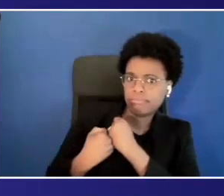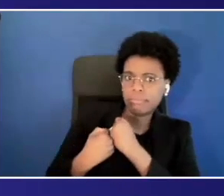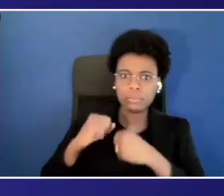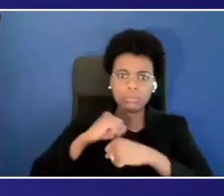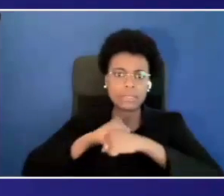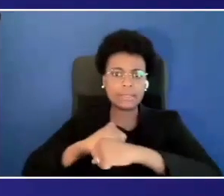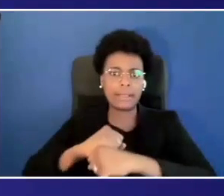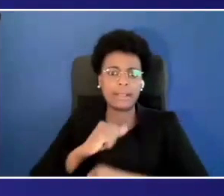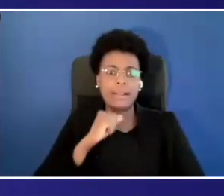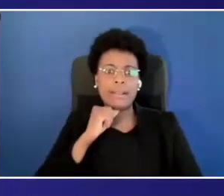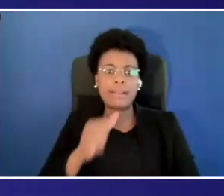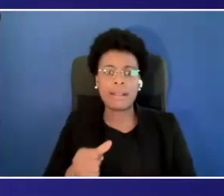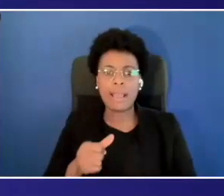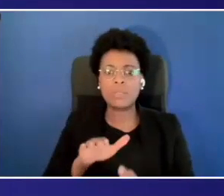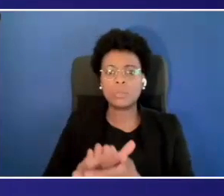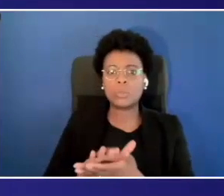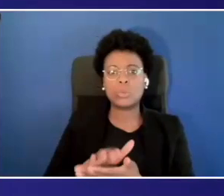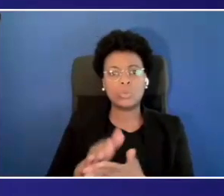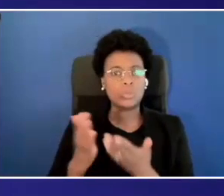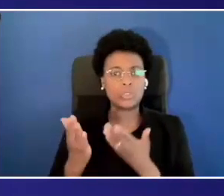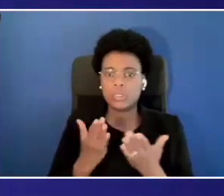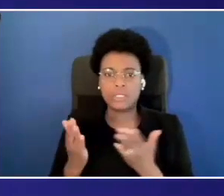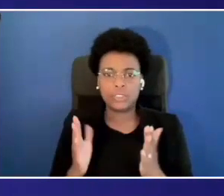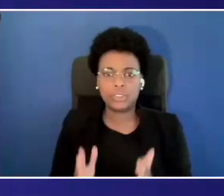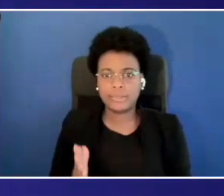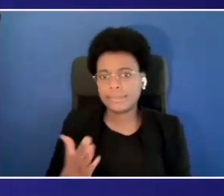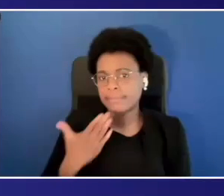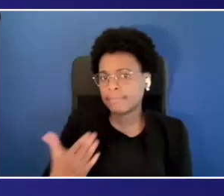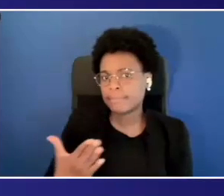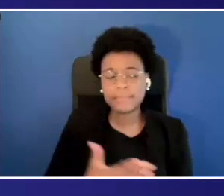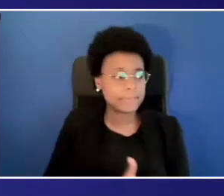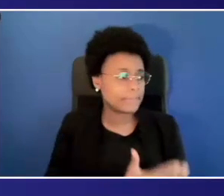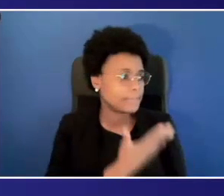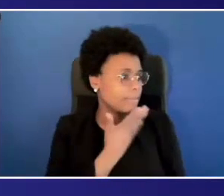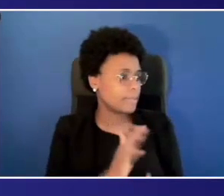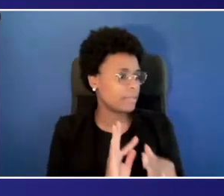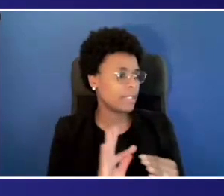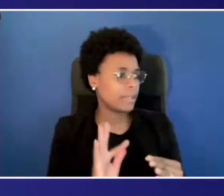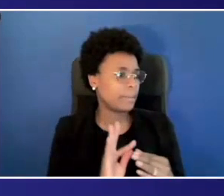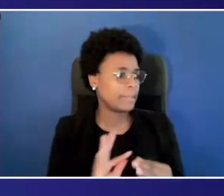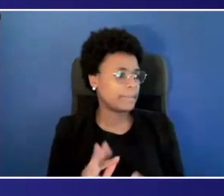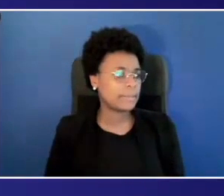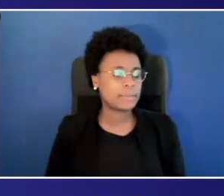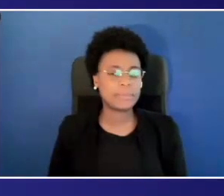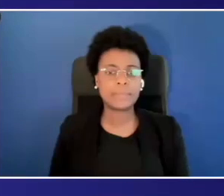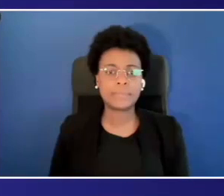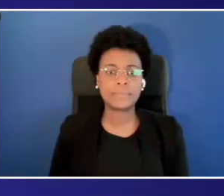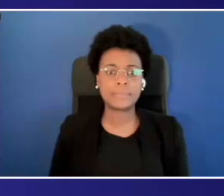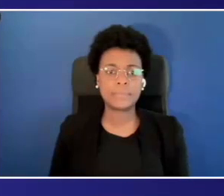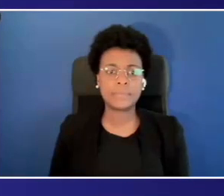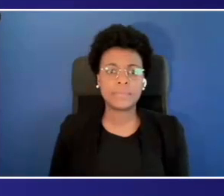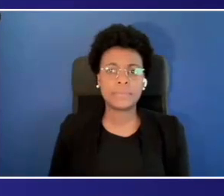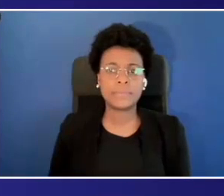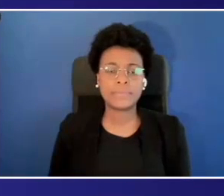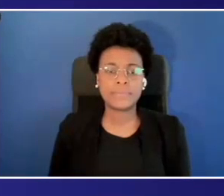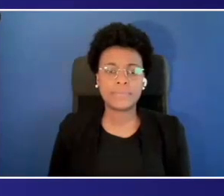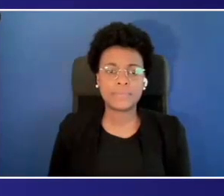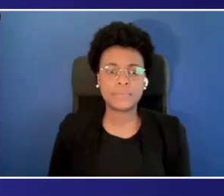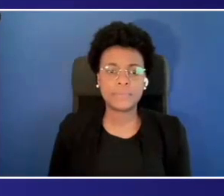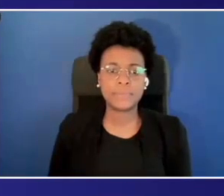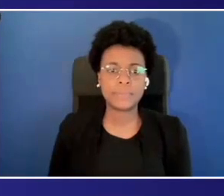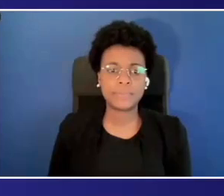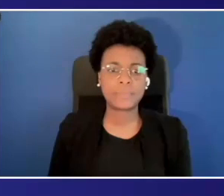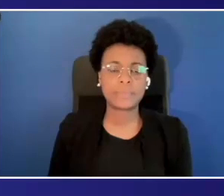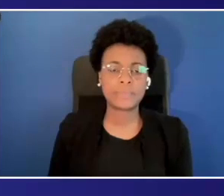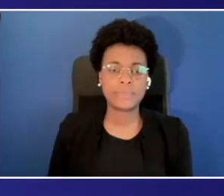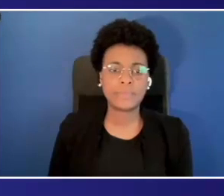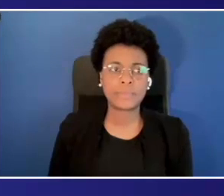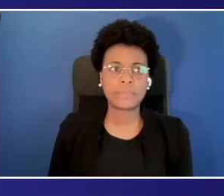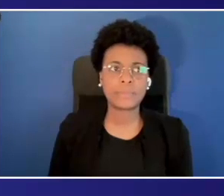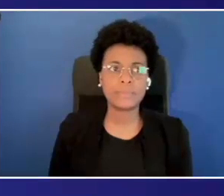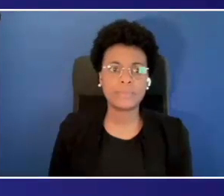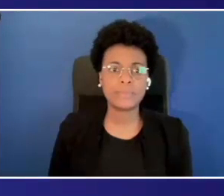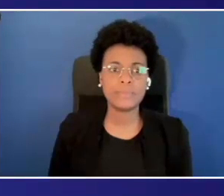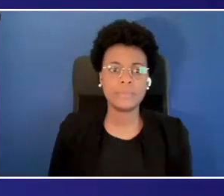For your comments.